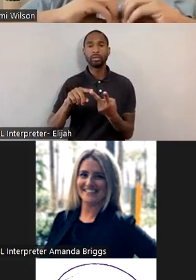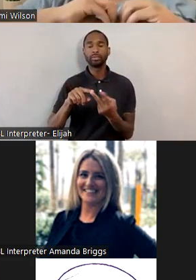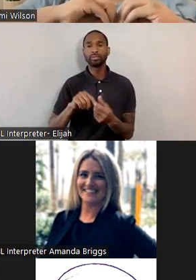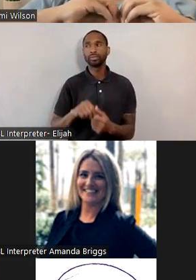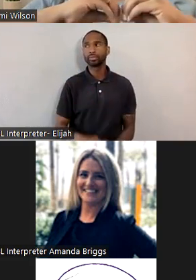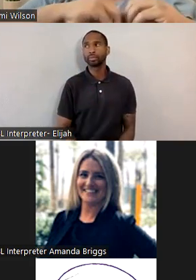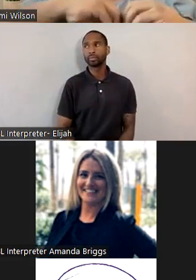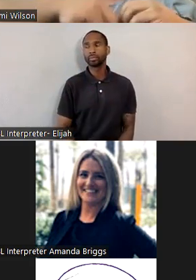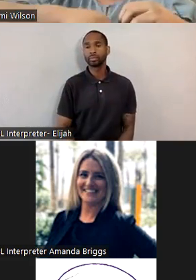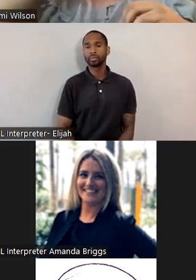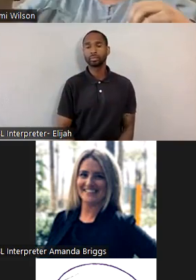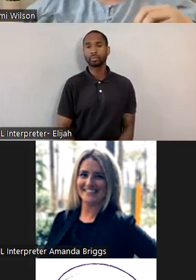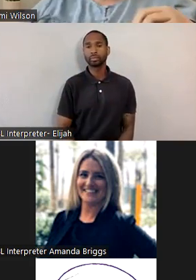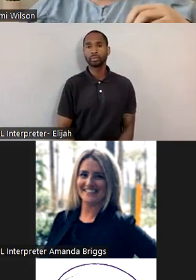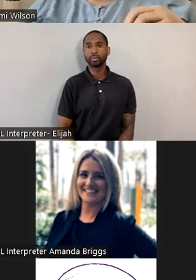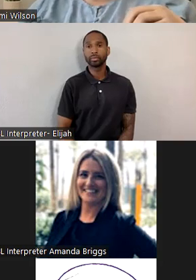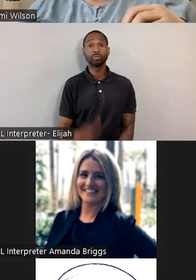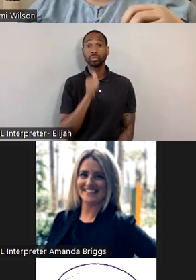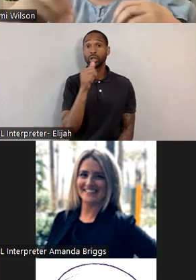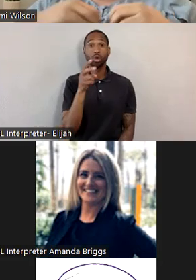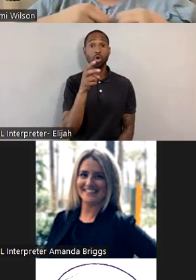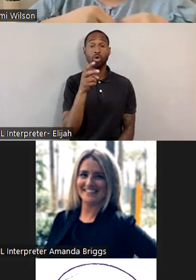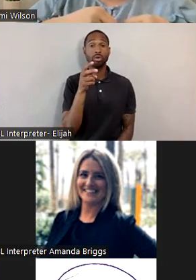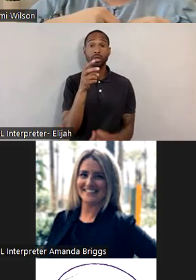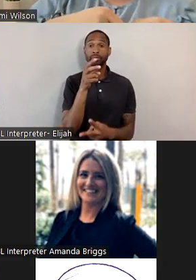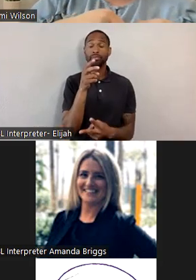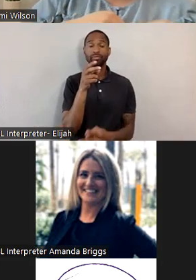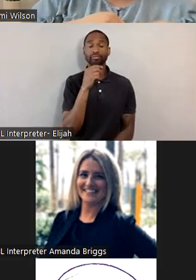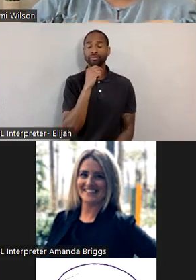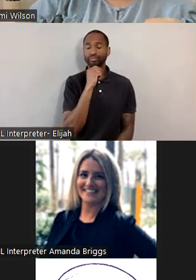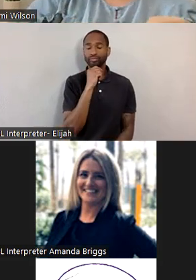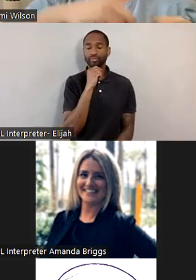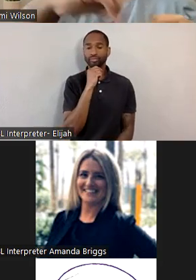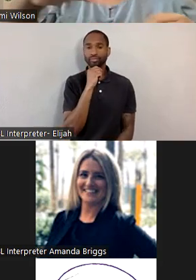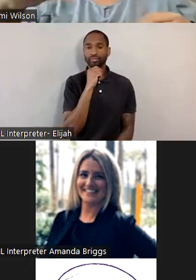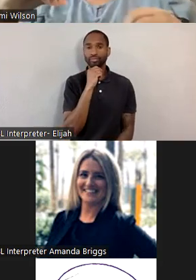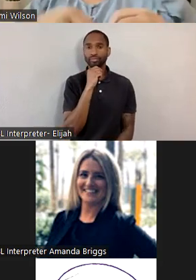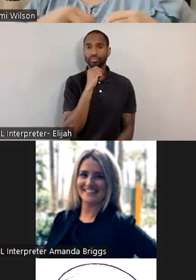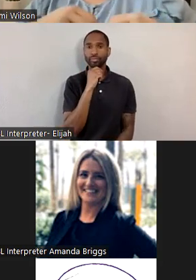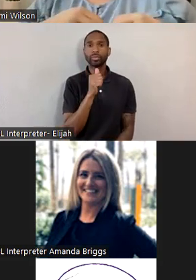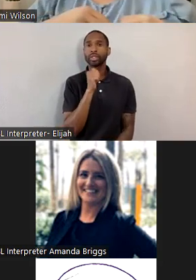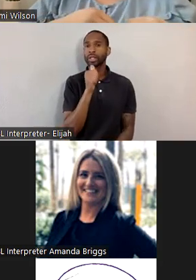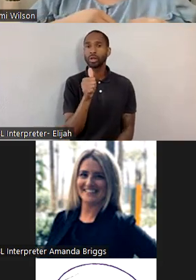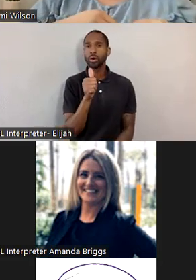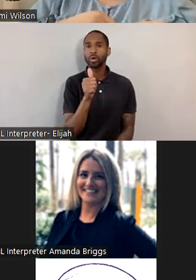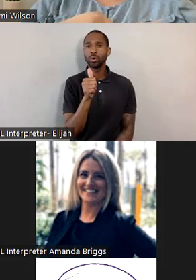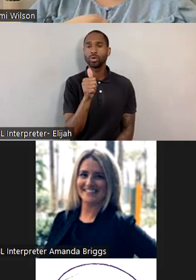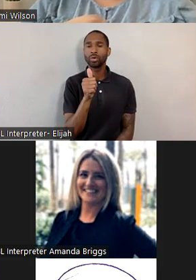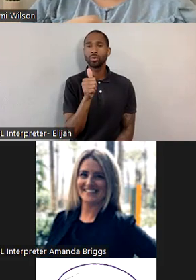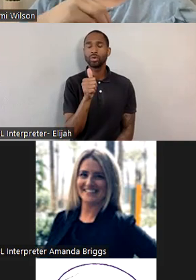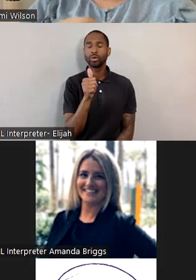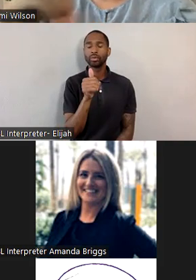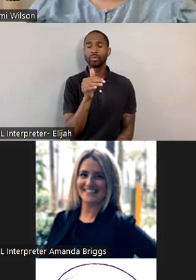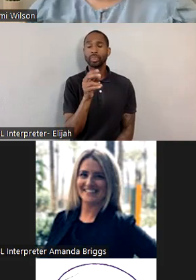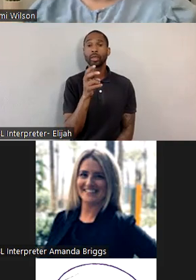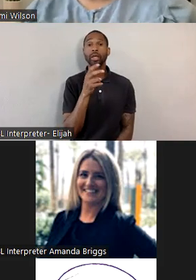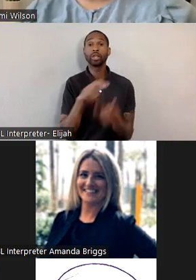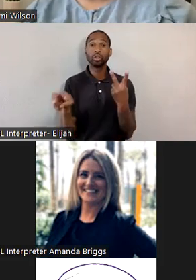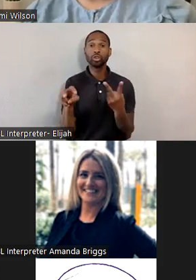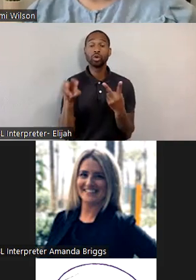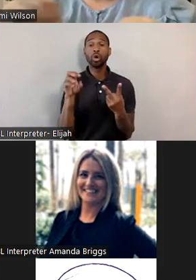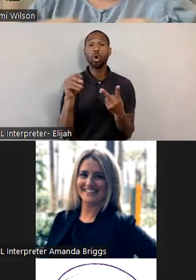and they do not transition into and onto an opioid maintenance medication